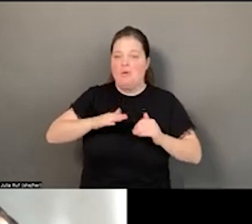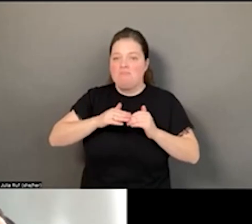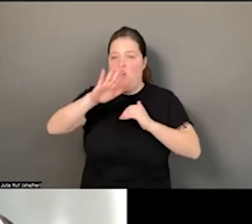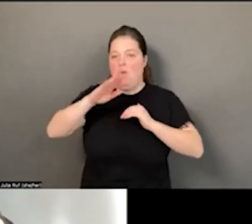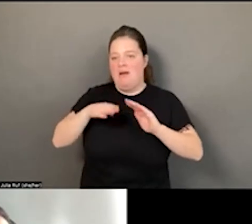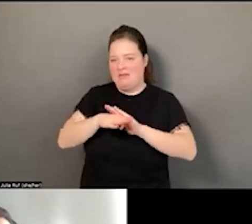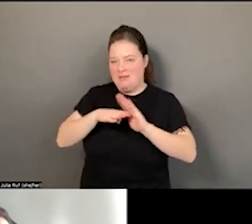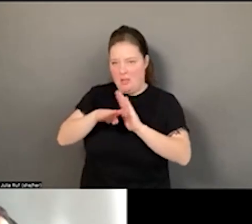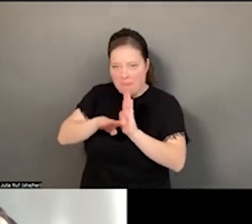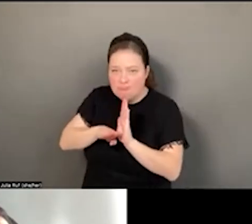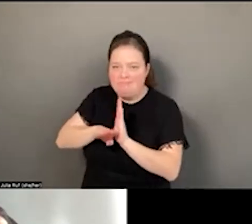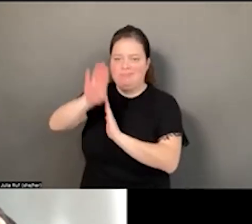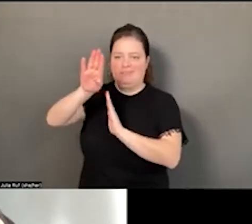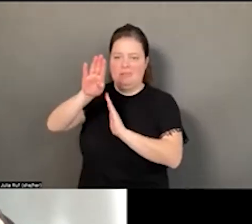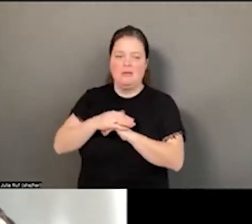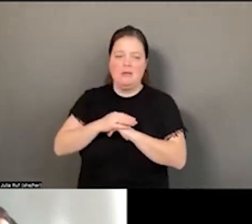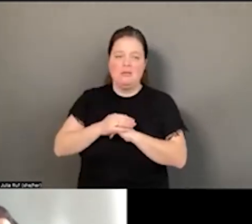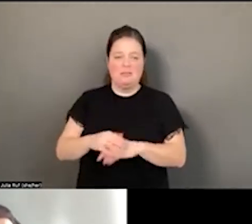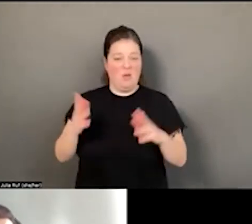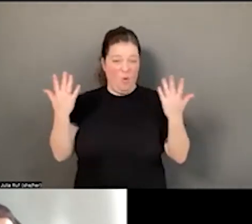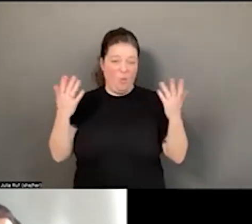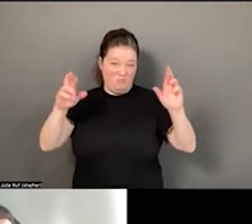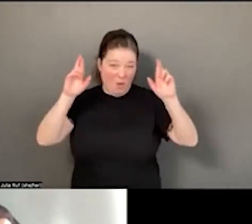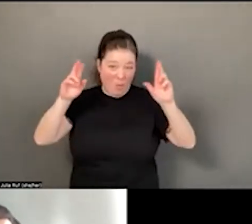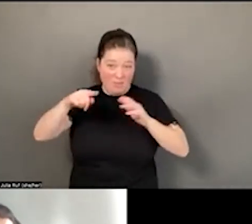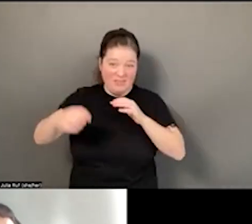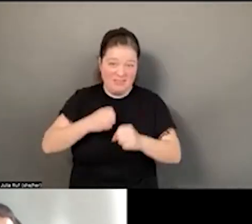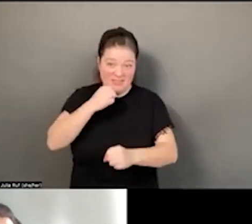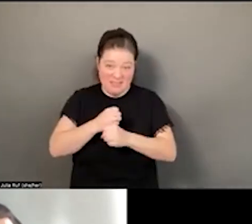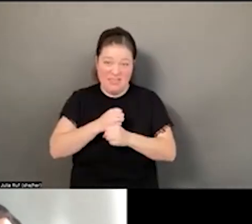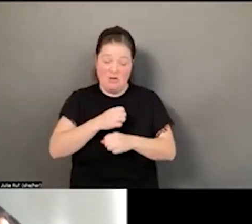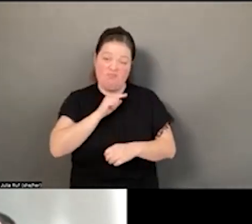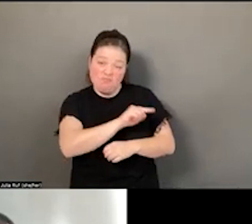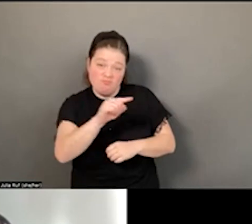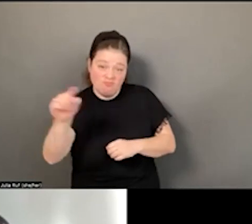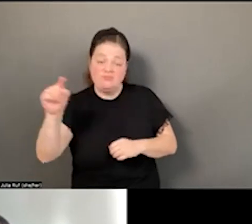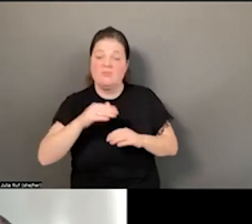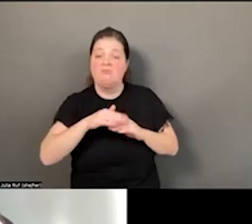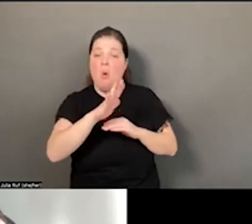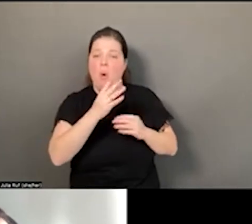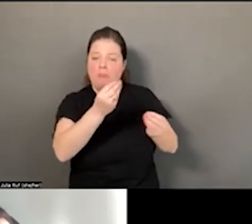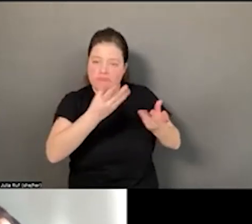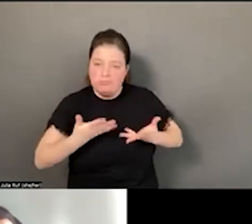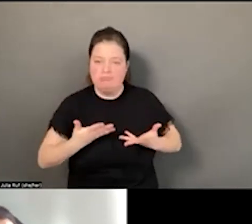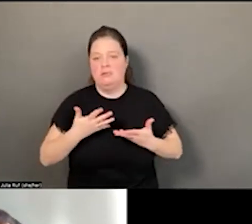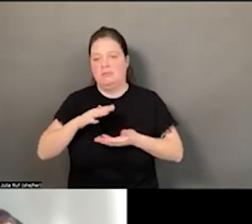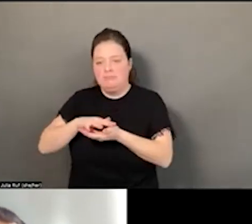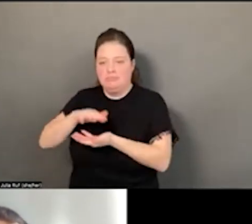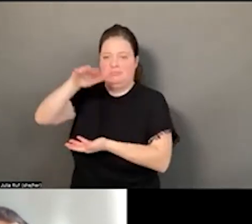So we hope we will have more information on this front very soon. And my last note is just to announce